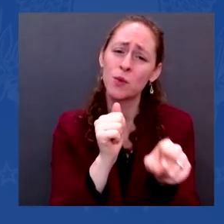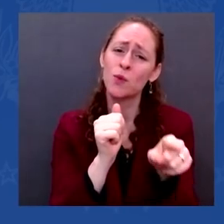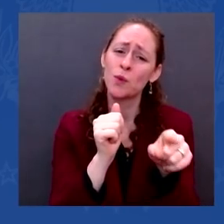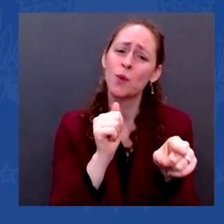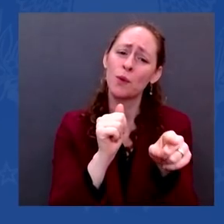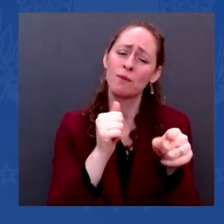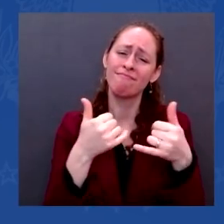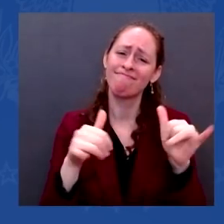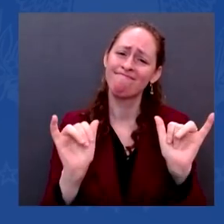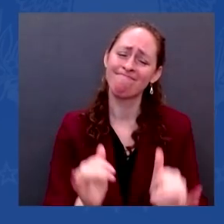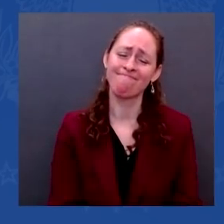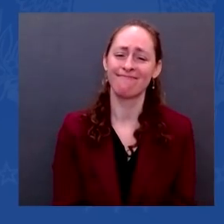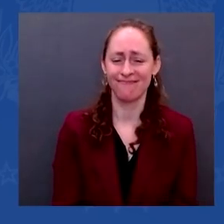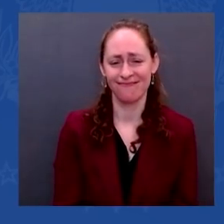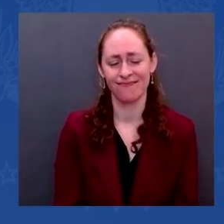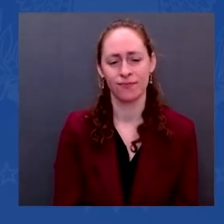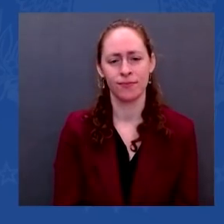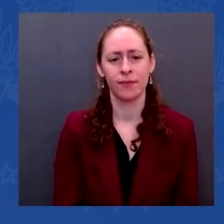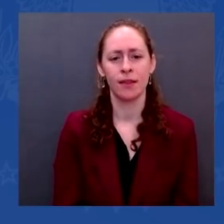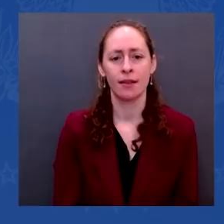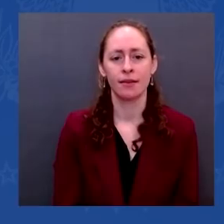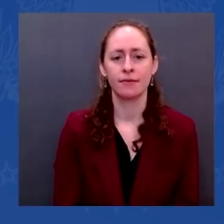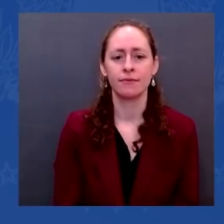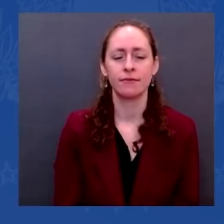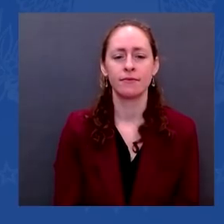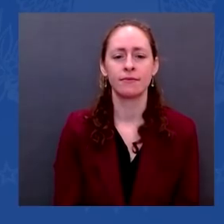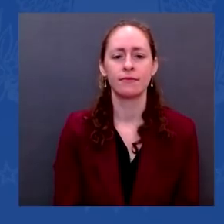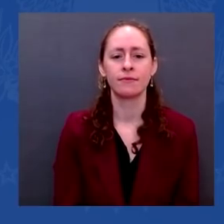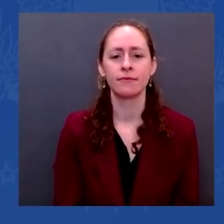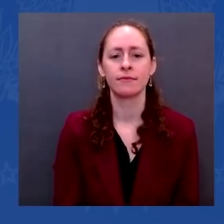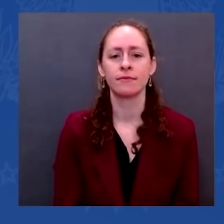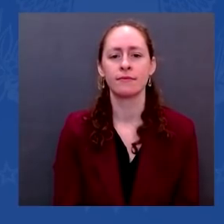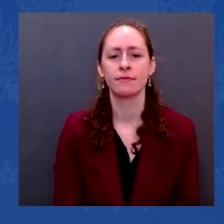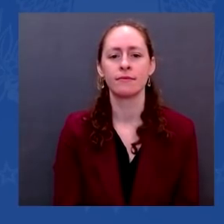Or "What would Jill want?" Or "What would…" you know, whatever it is. So, it's -- you know.